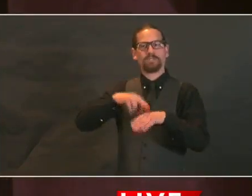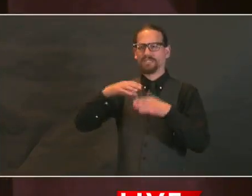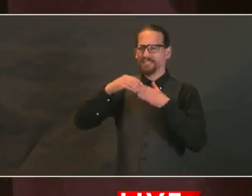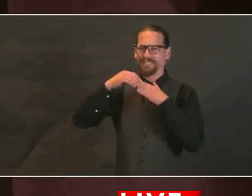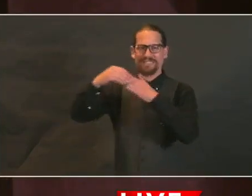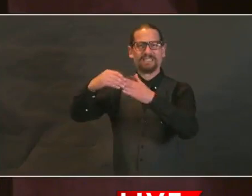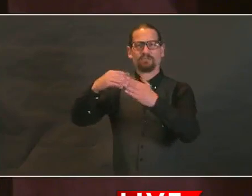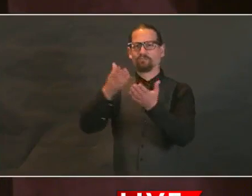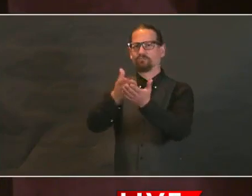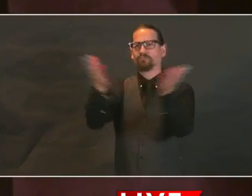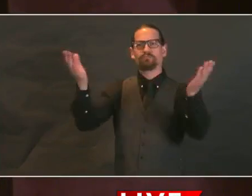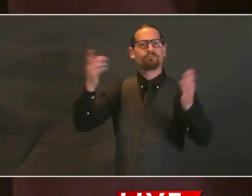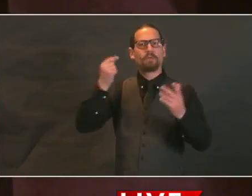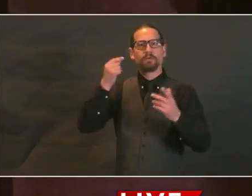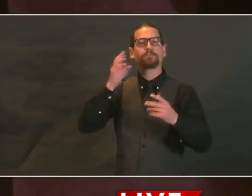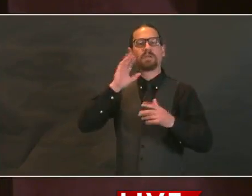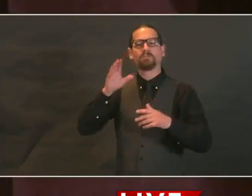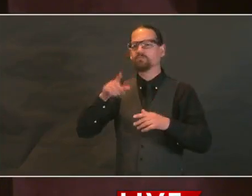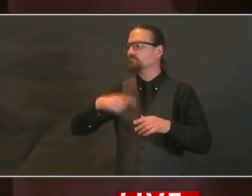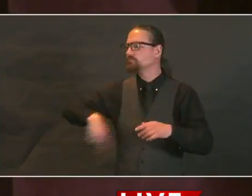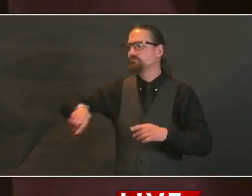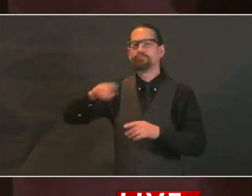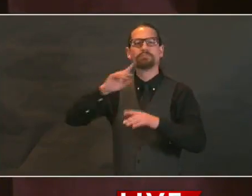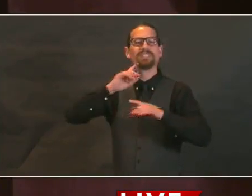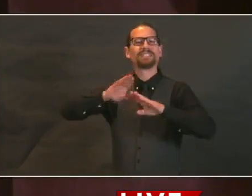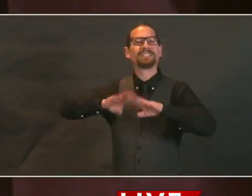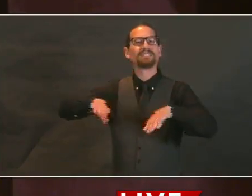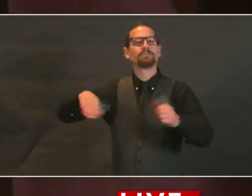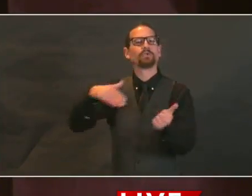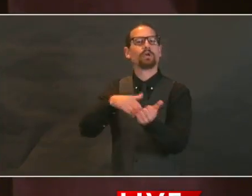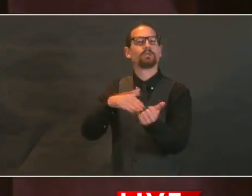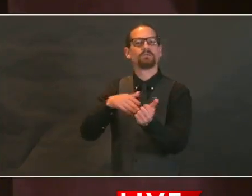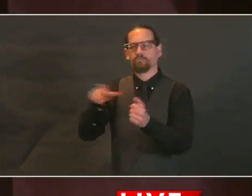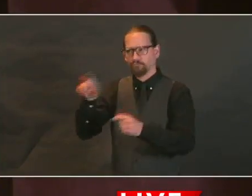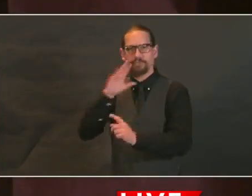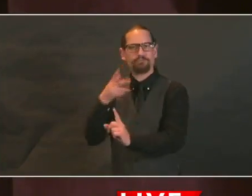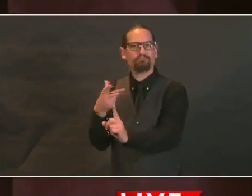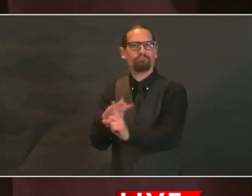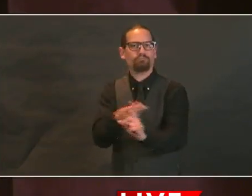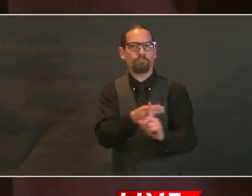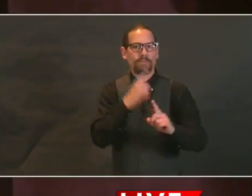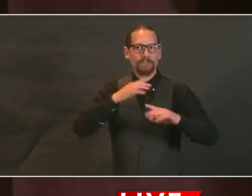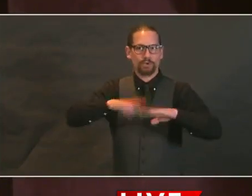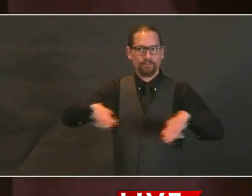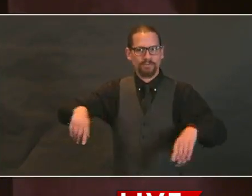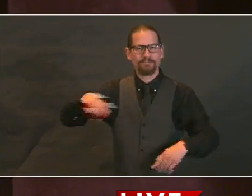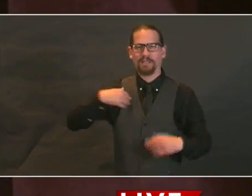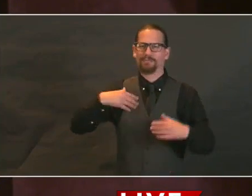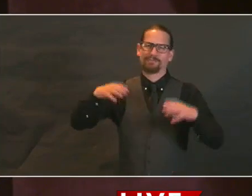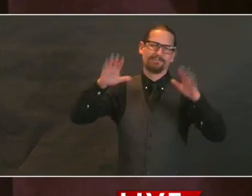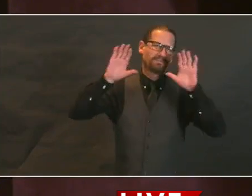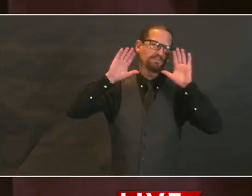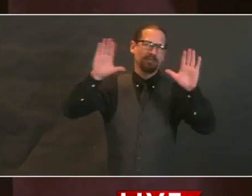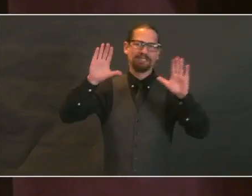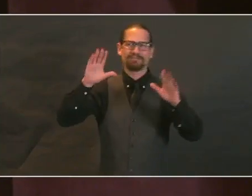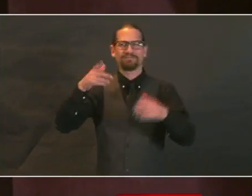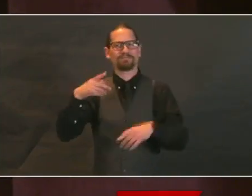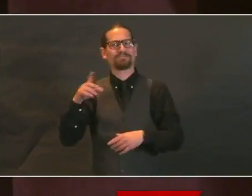15. THE IS A NATIONAL LEADER IN CHILDHOOD IMMUNIZATIONS THANKS TO PROVIDERS LIKE NOT